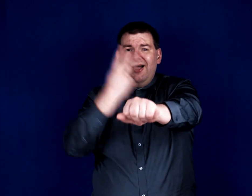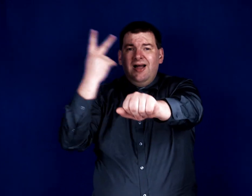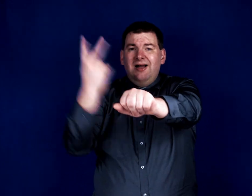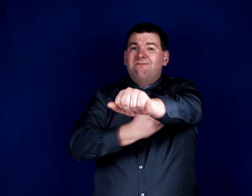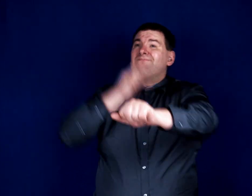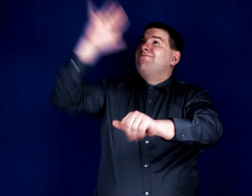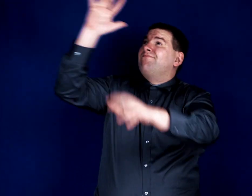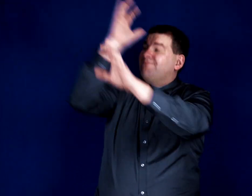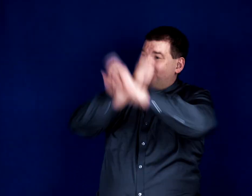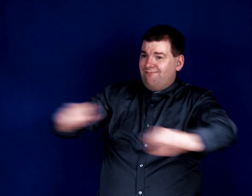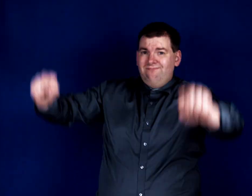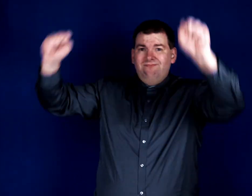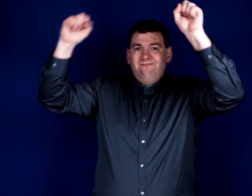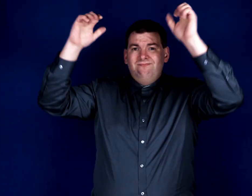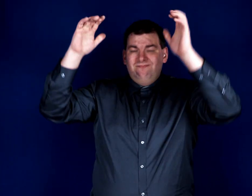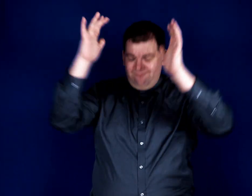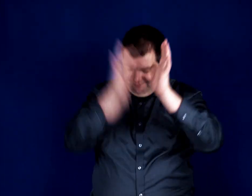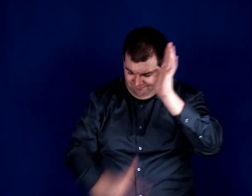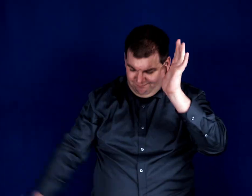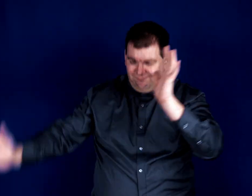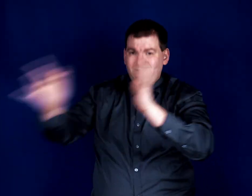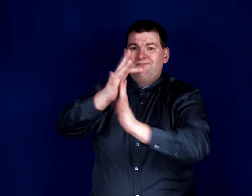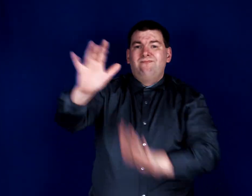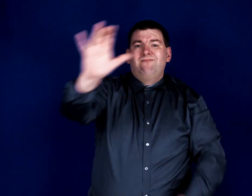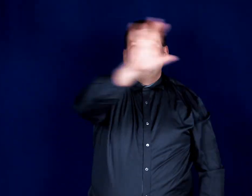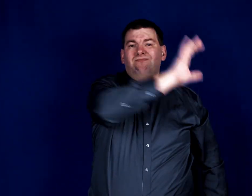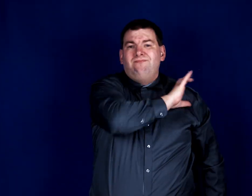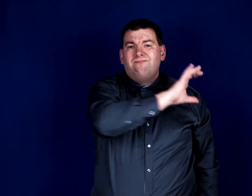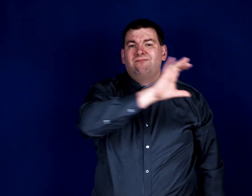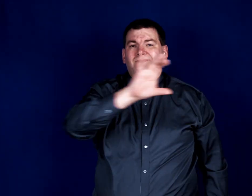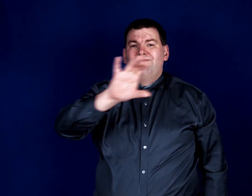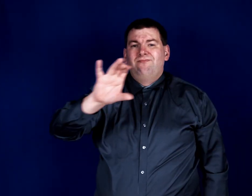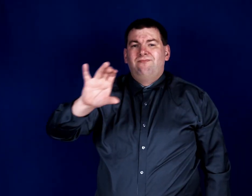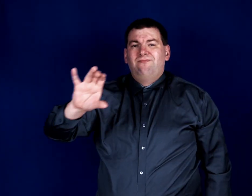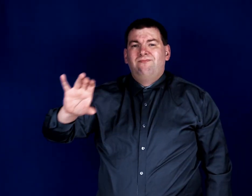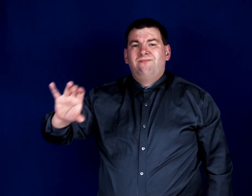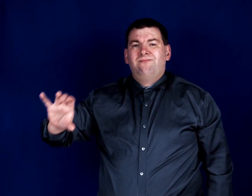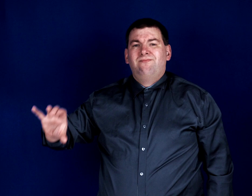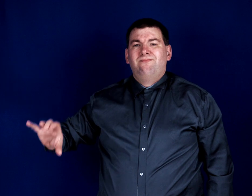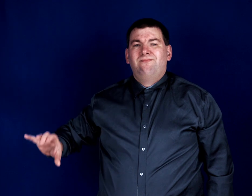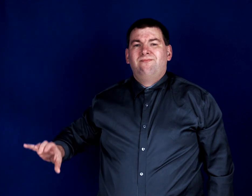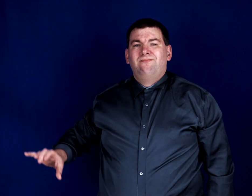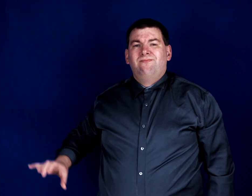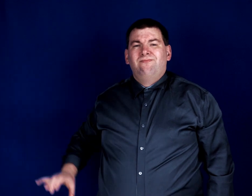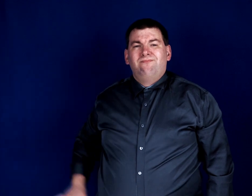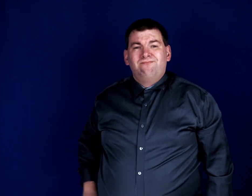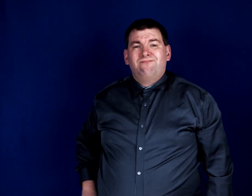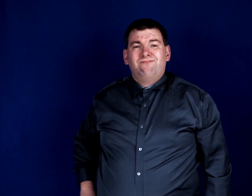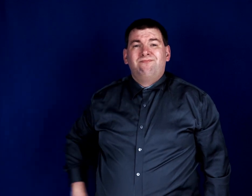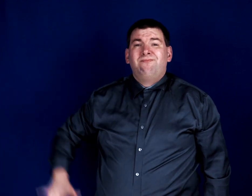our Savior Jesus Christ.